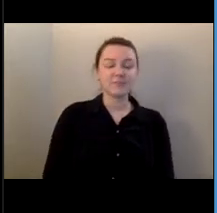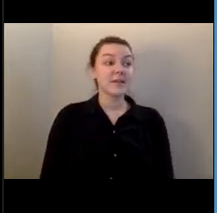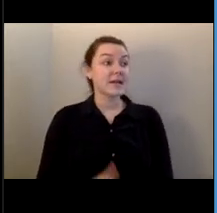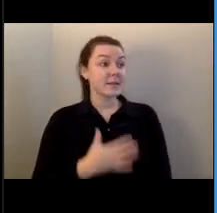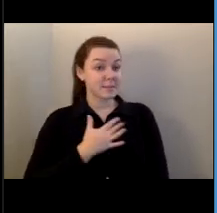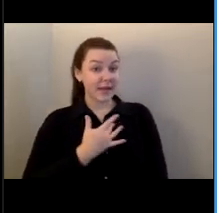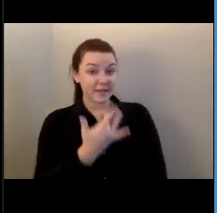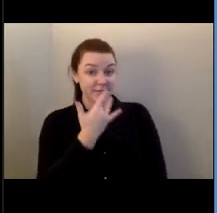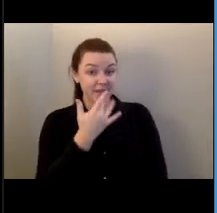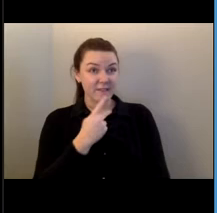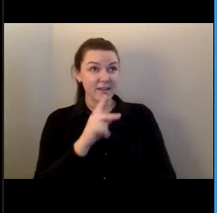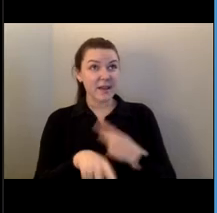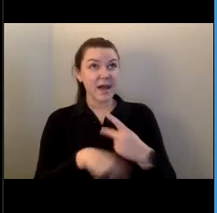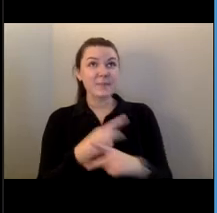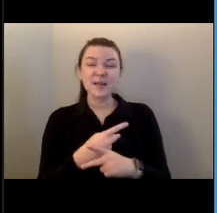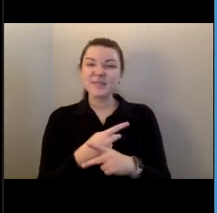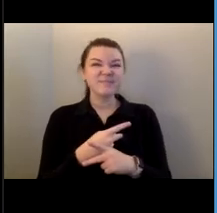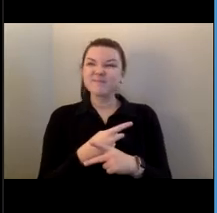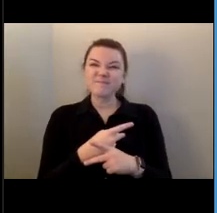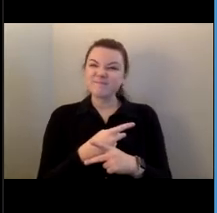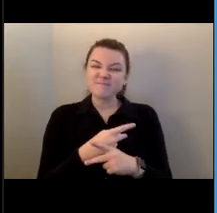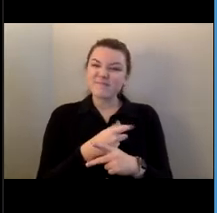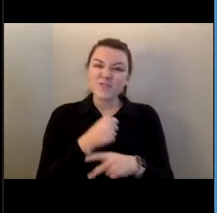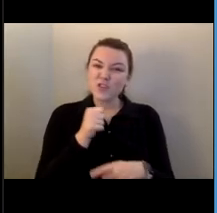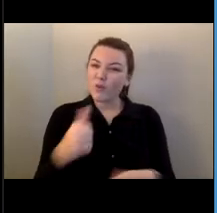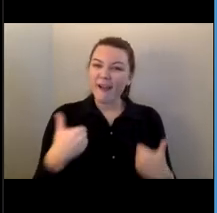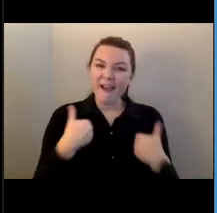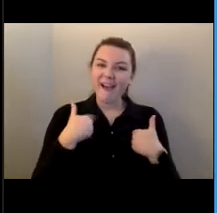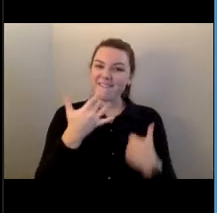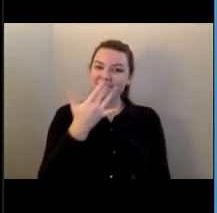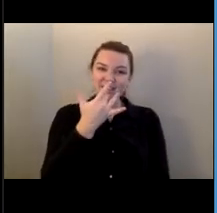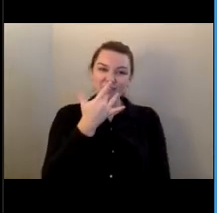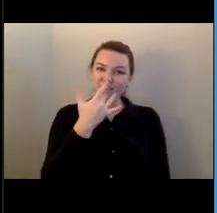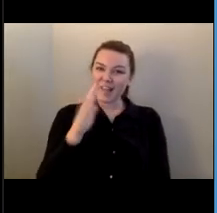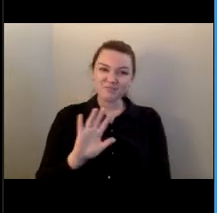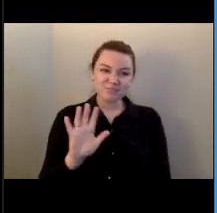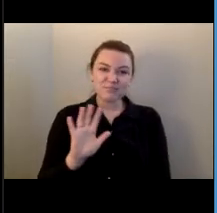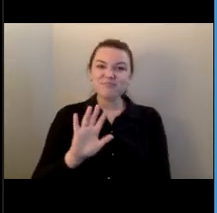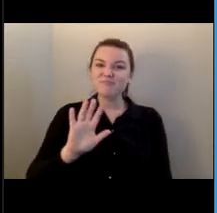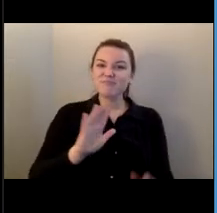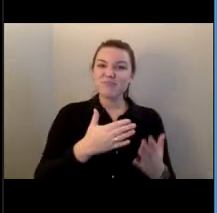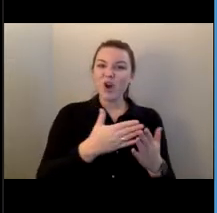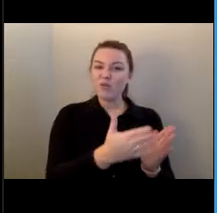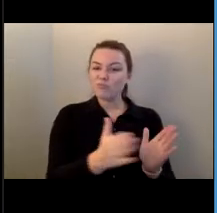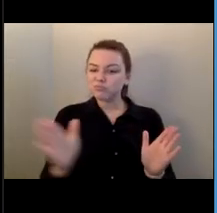you know, I really don't have a favorite because they're all so important. They're so important,